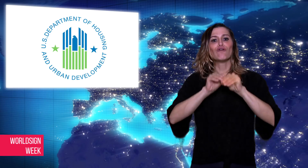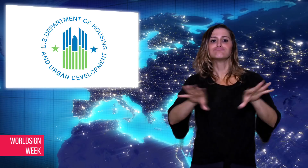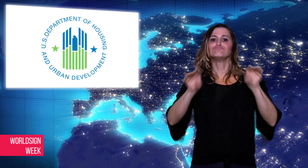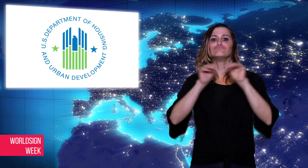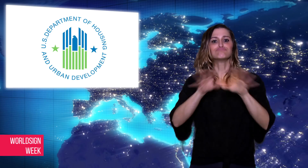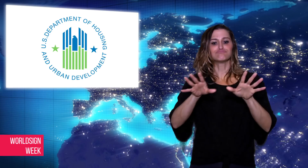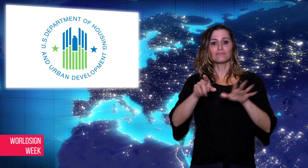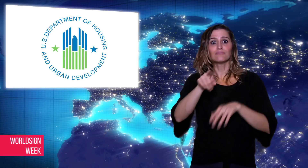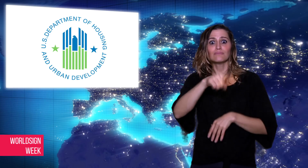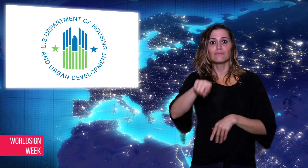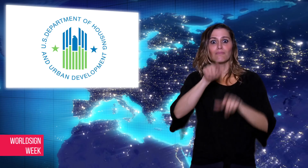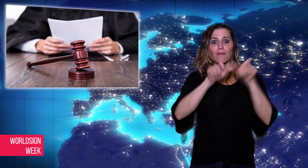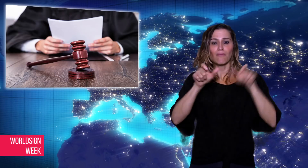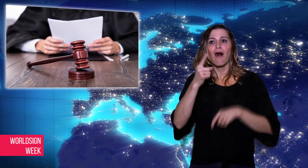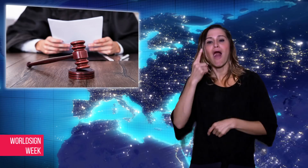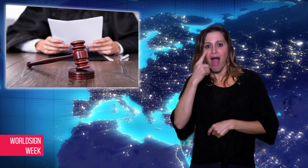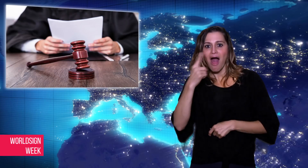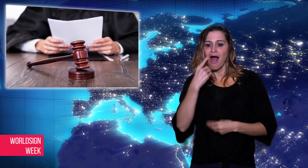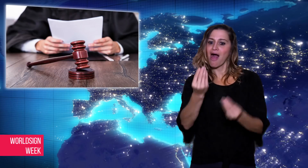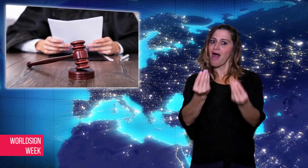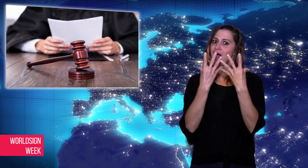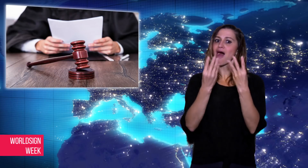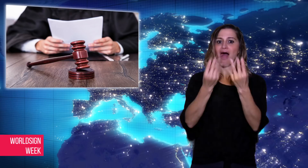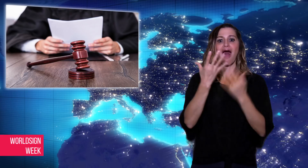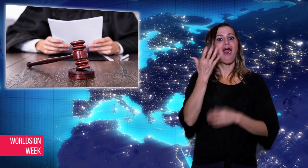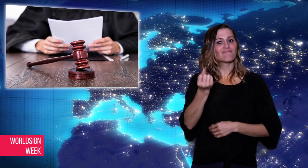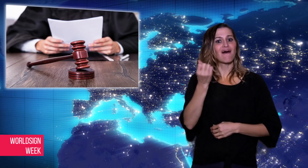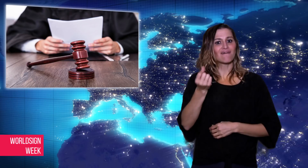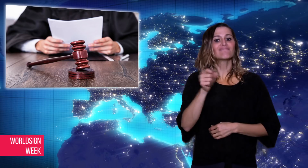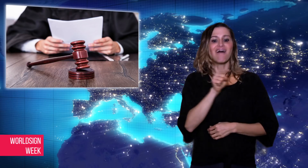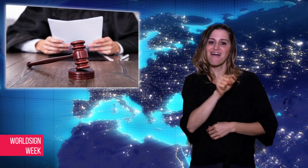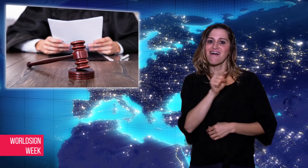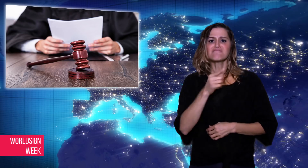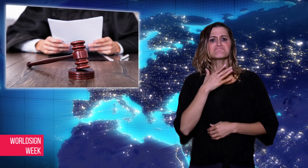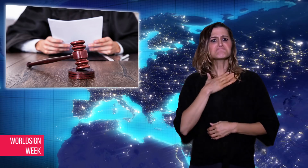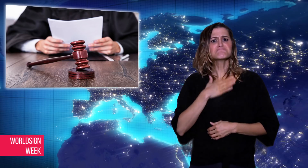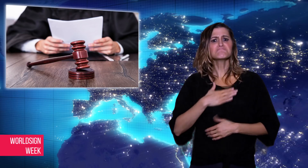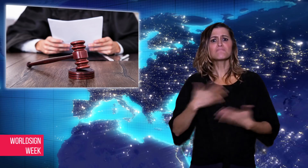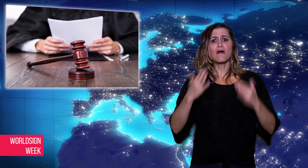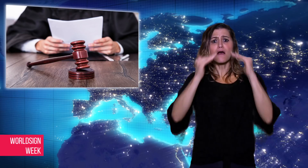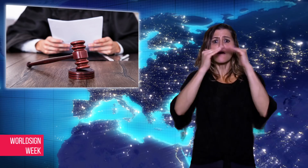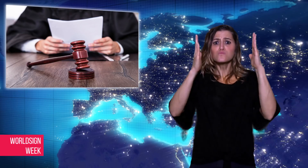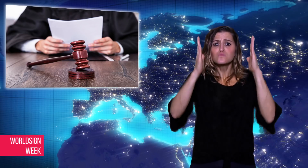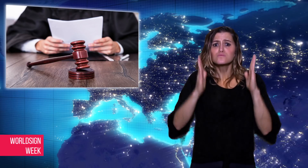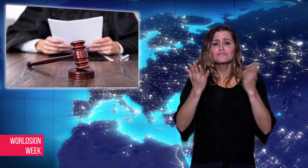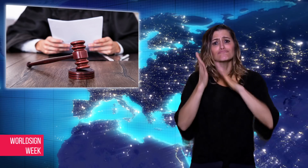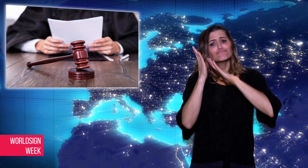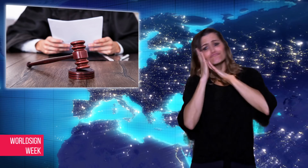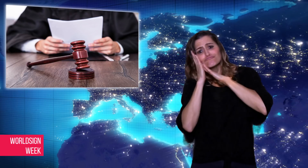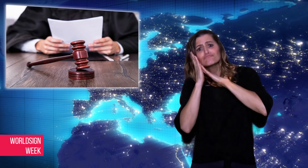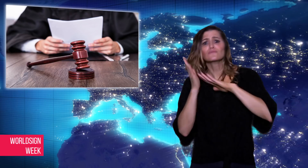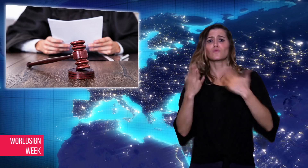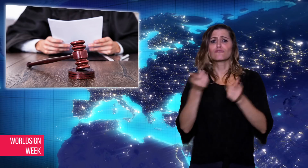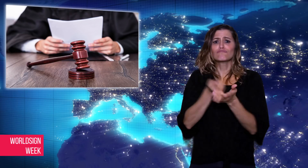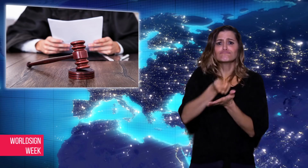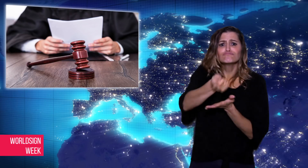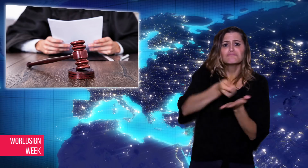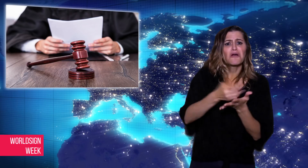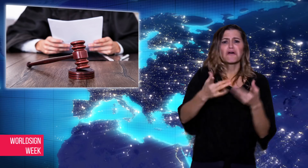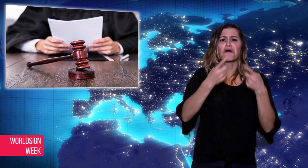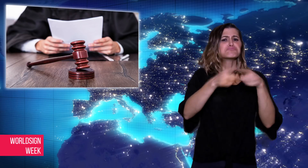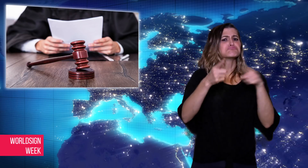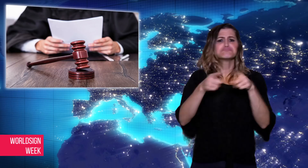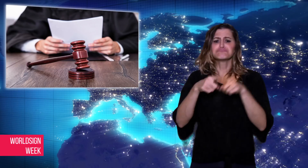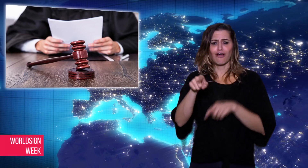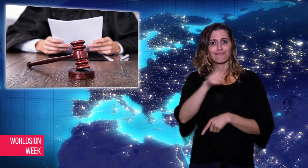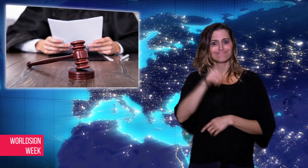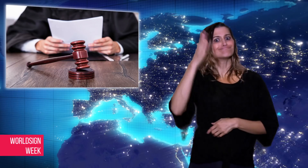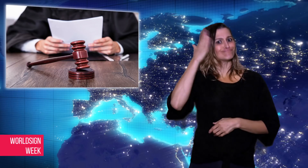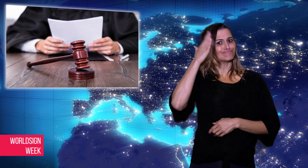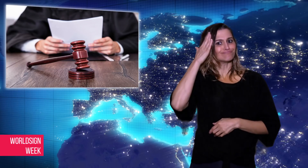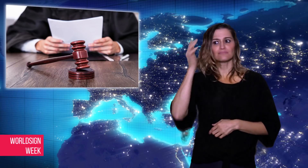advertisers to discriminate, it’s the